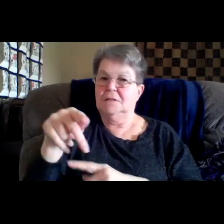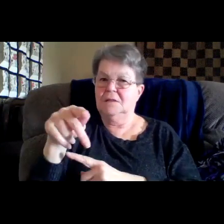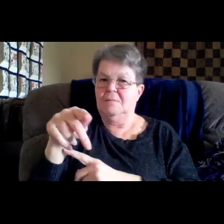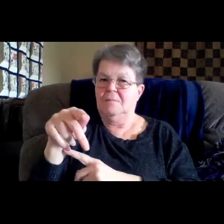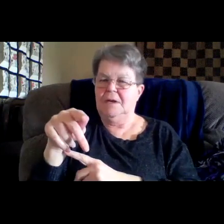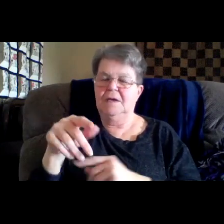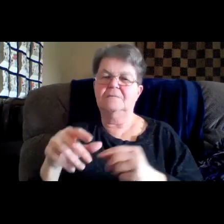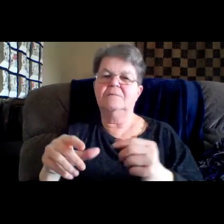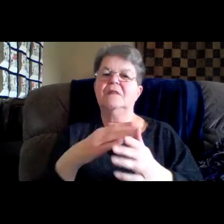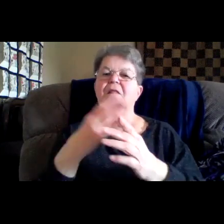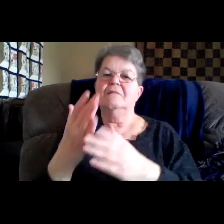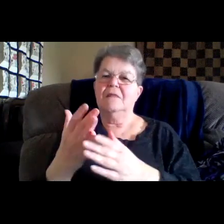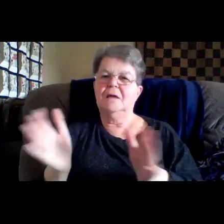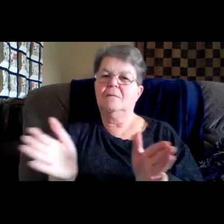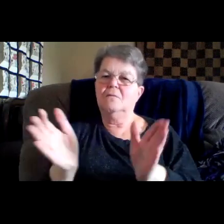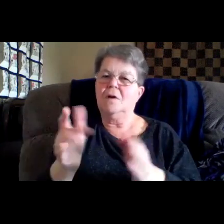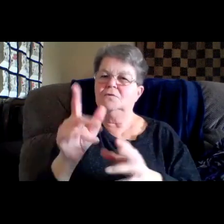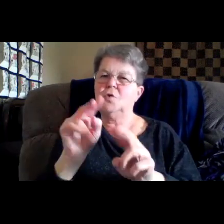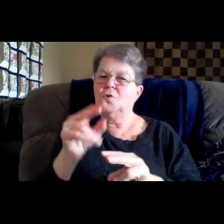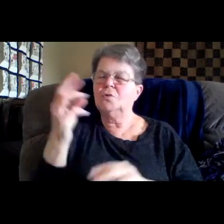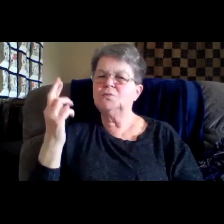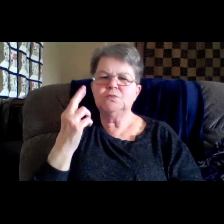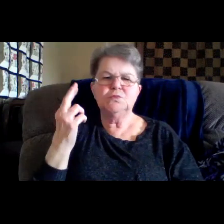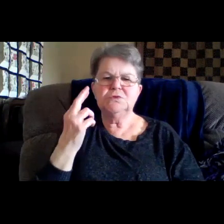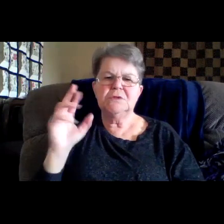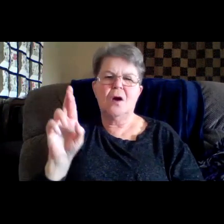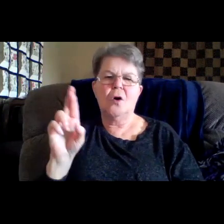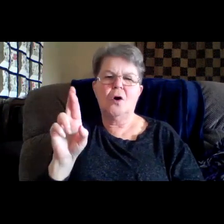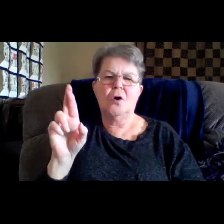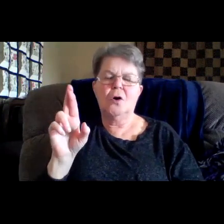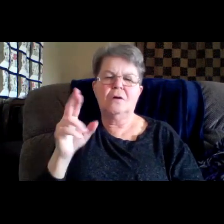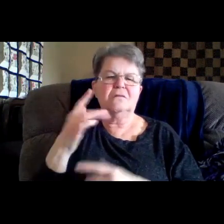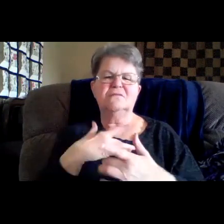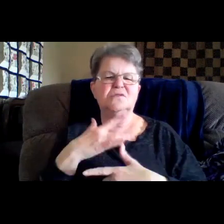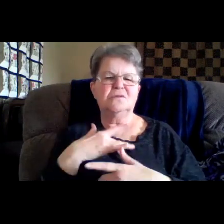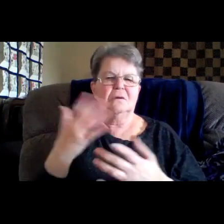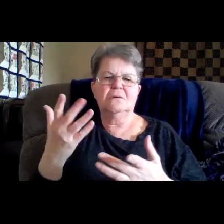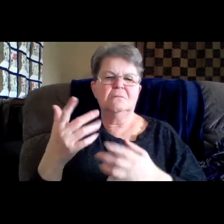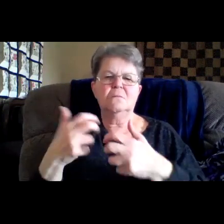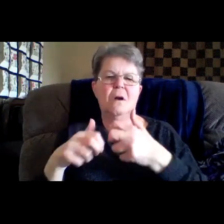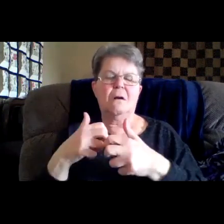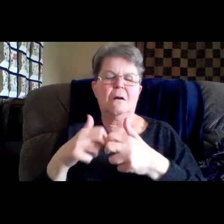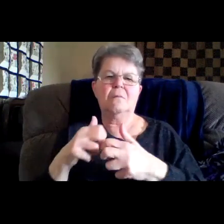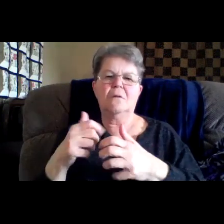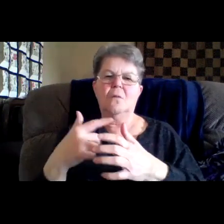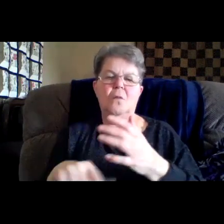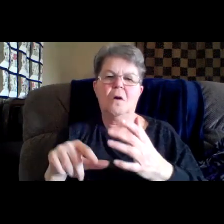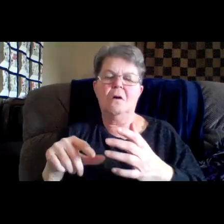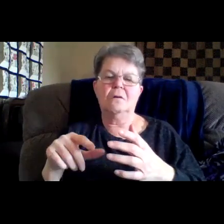Then it prompts you to look at the reason or R for the concern. What's the problem? What is prompting the concern here?